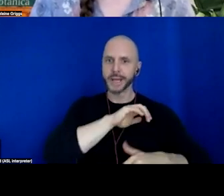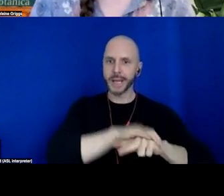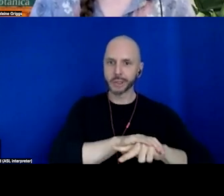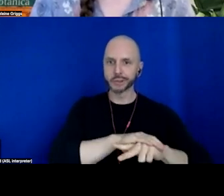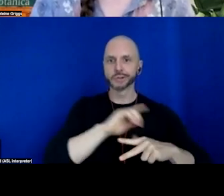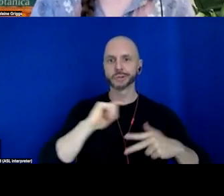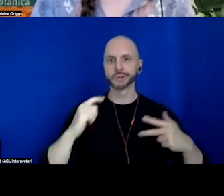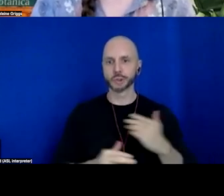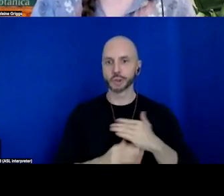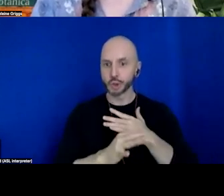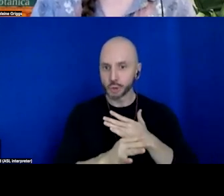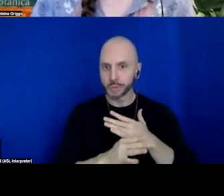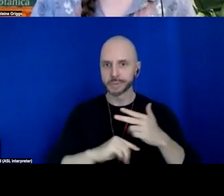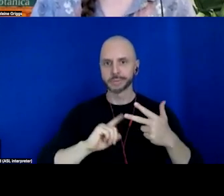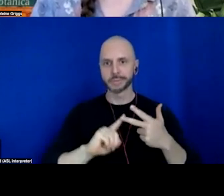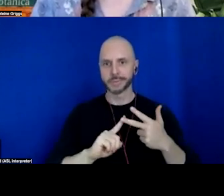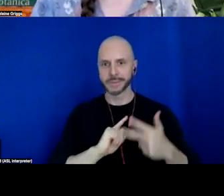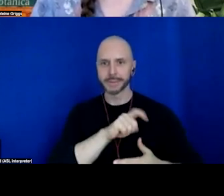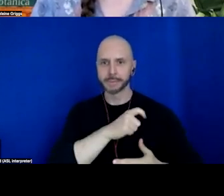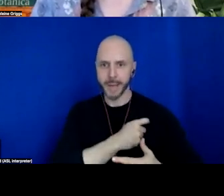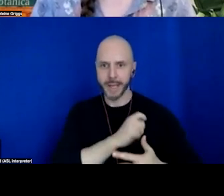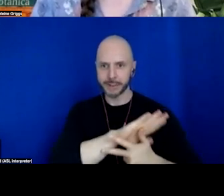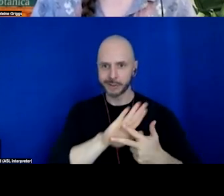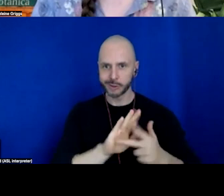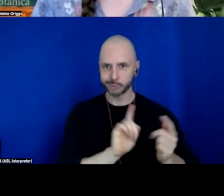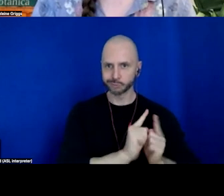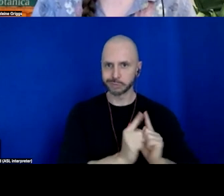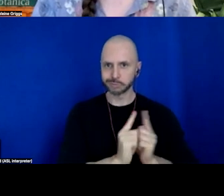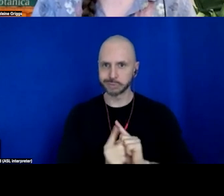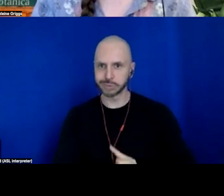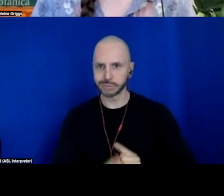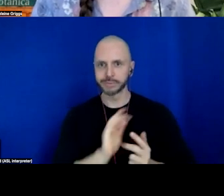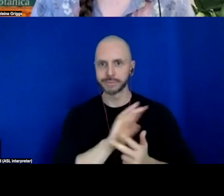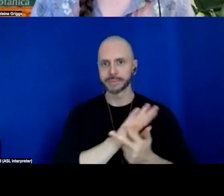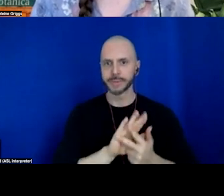Barbara's background in cultural anthropology and documentary film makes her observant and